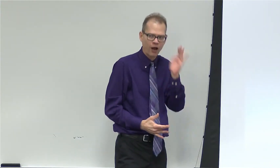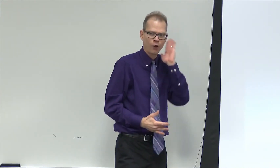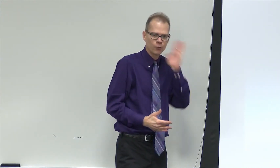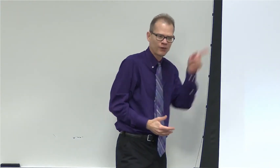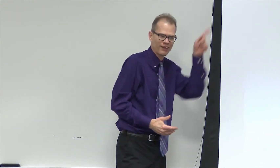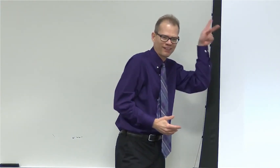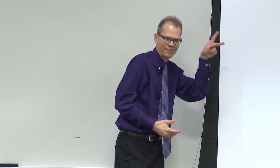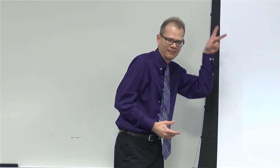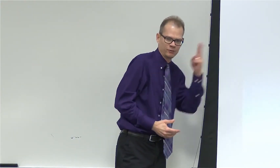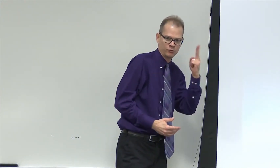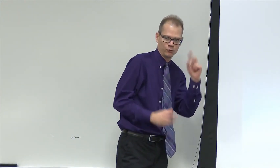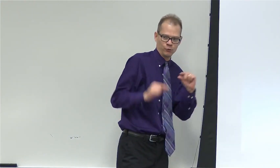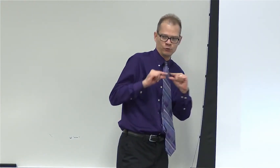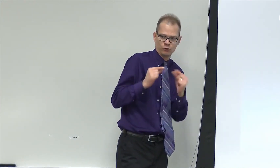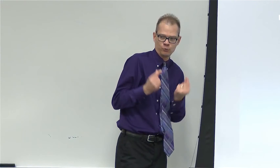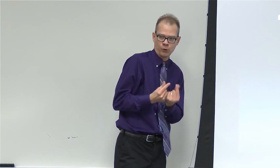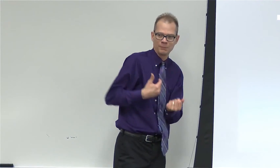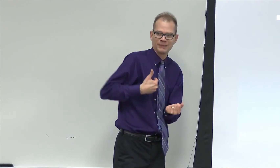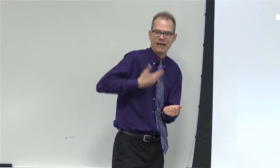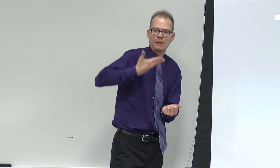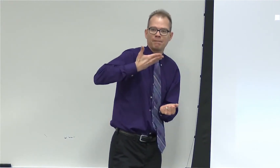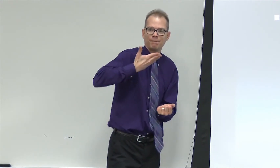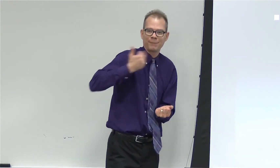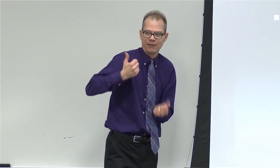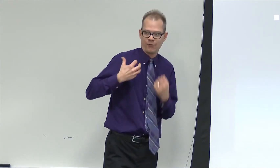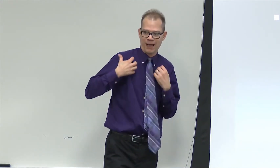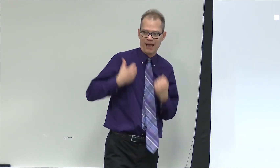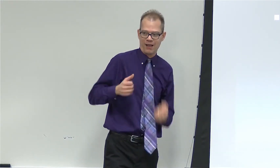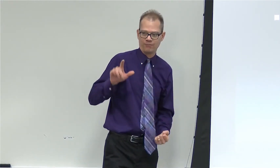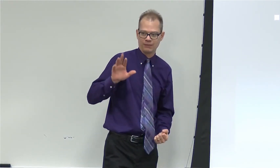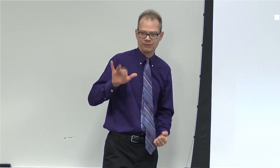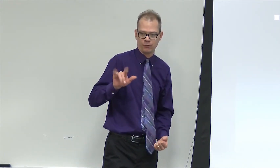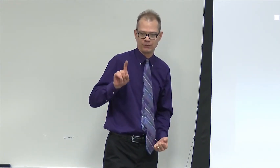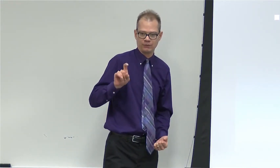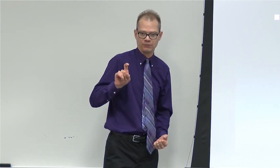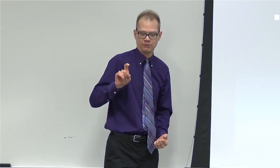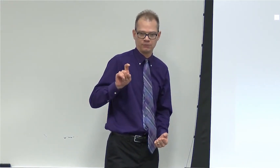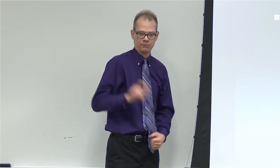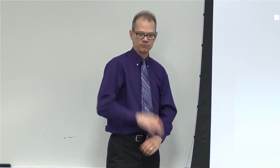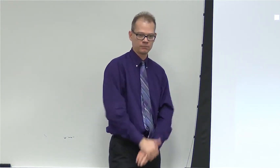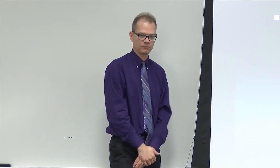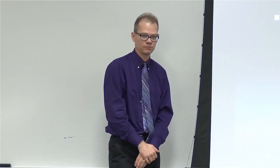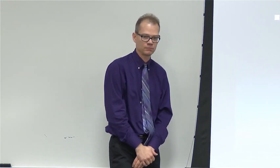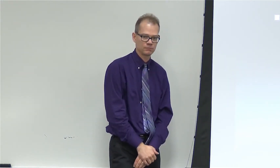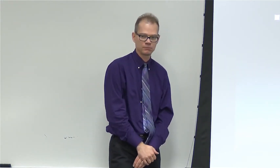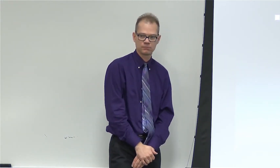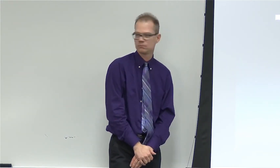Why would these two groups have a better health literacy?